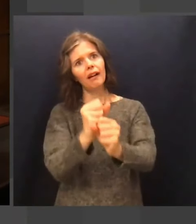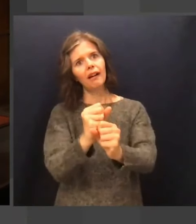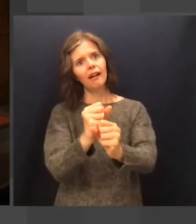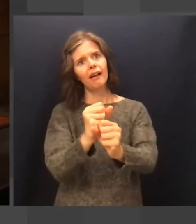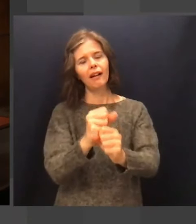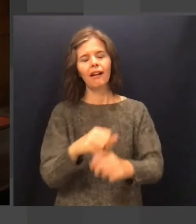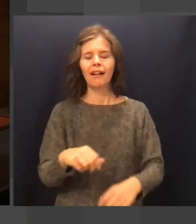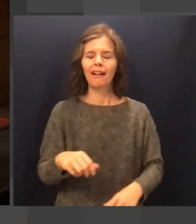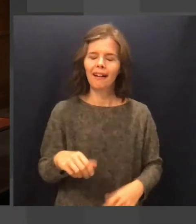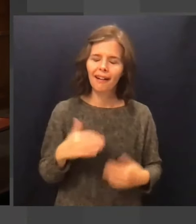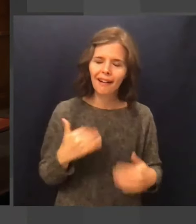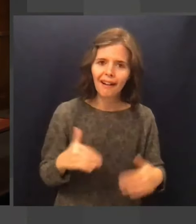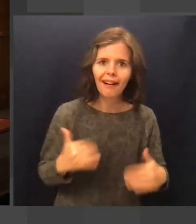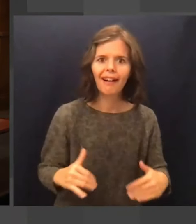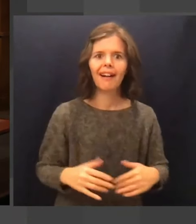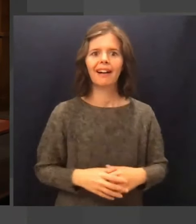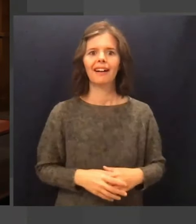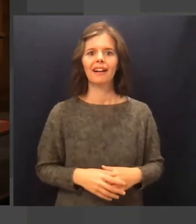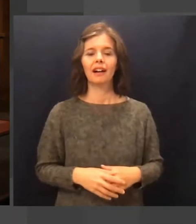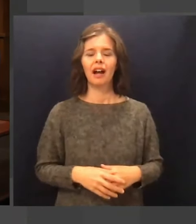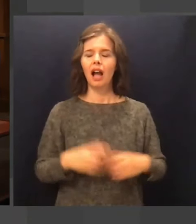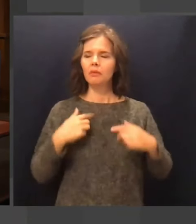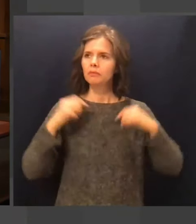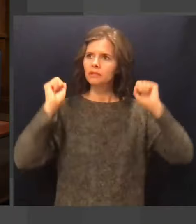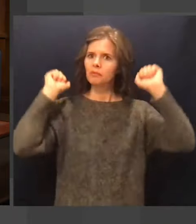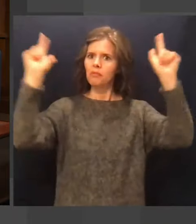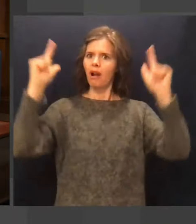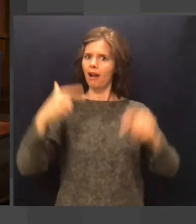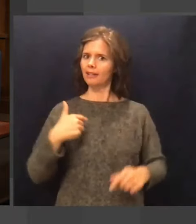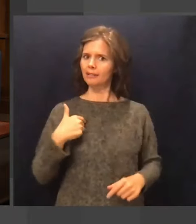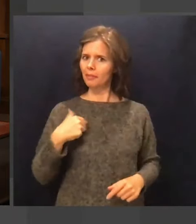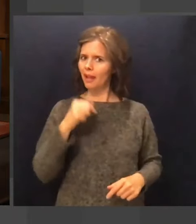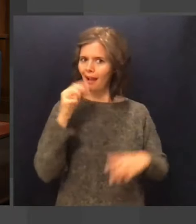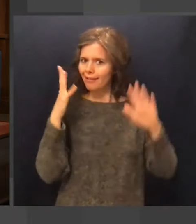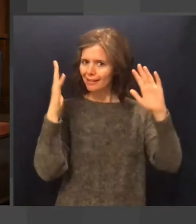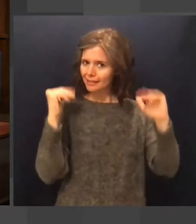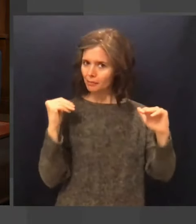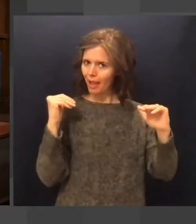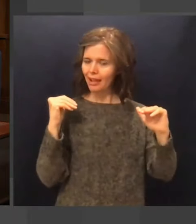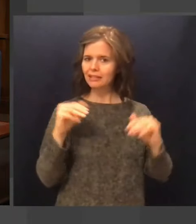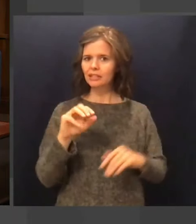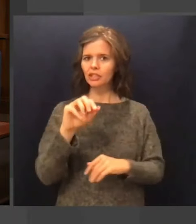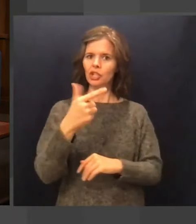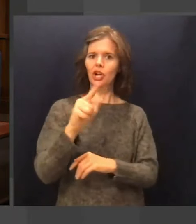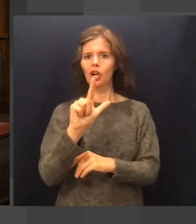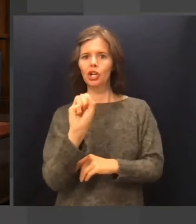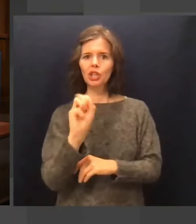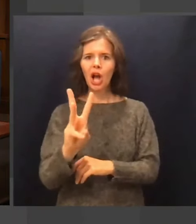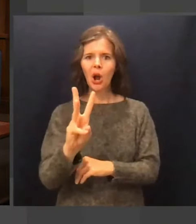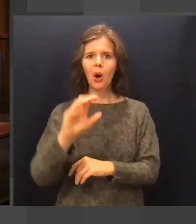BY THE GLOW SQUID. NOT JUST THE TINY ONES. REALLY NOT EXPECTING THAT.